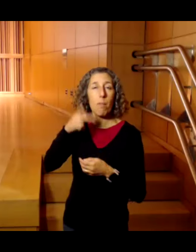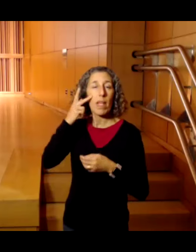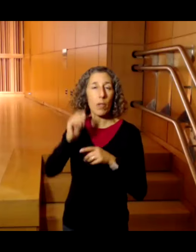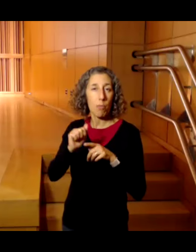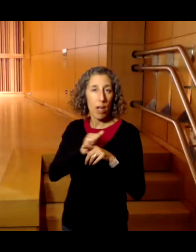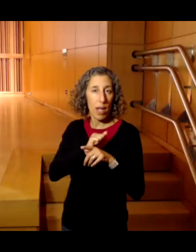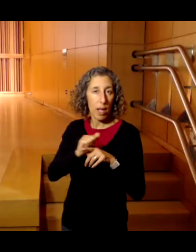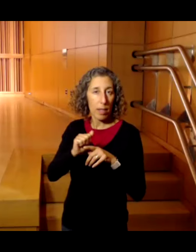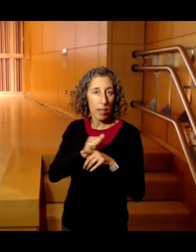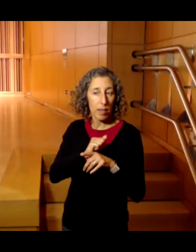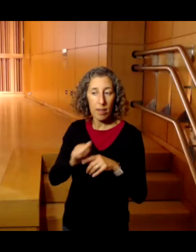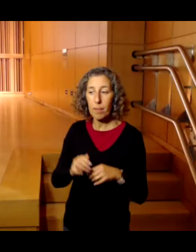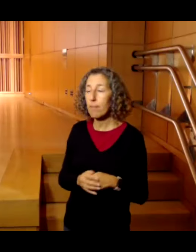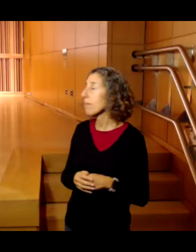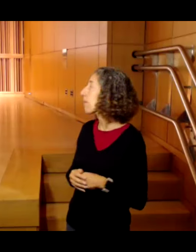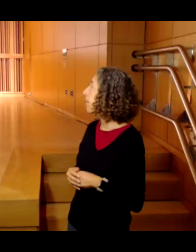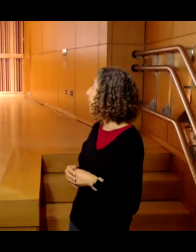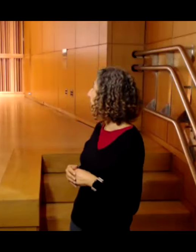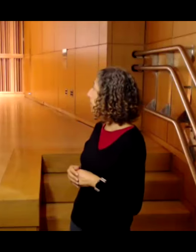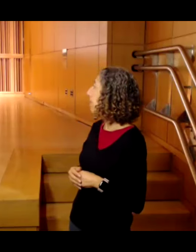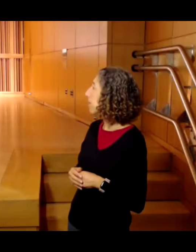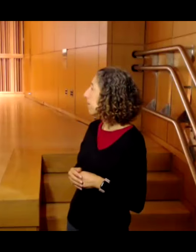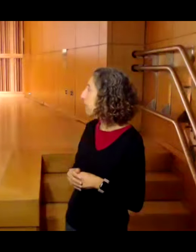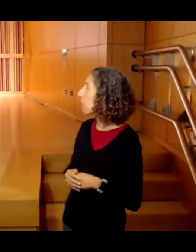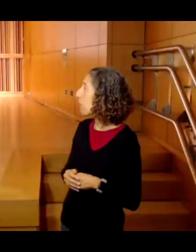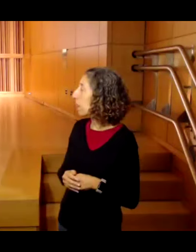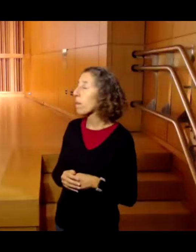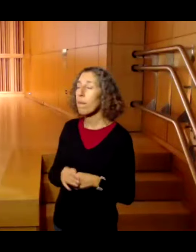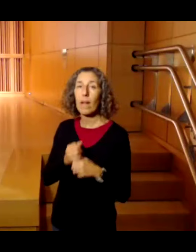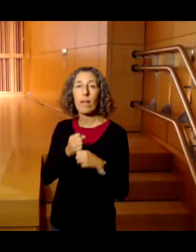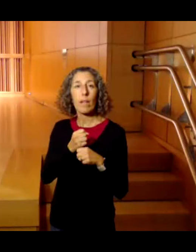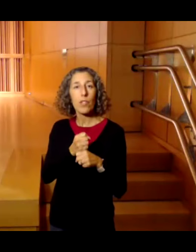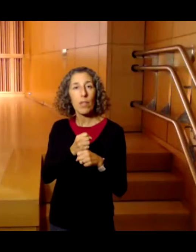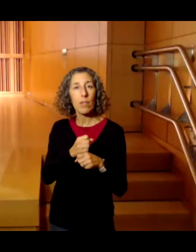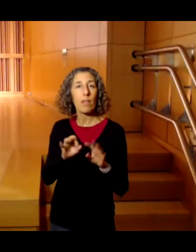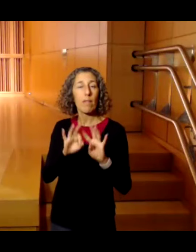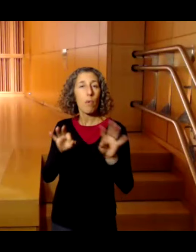One that renders grief as a generative form of memory, kinship, and critique.